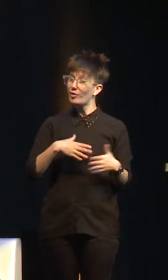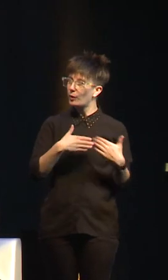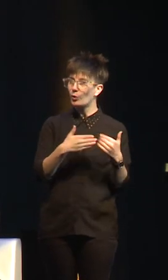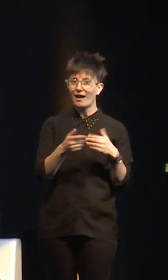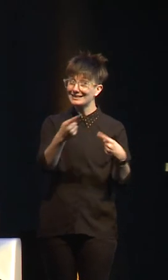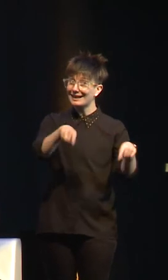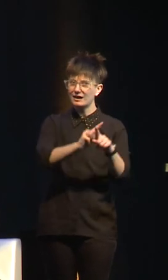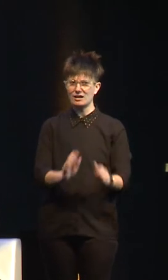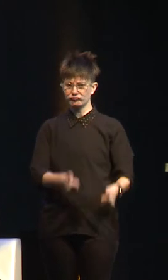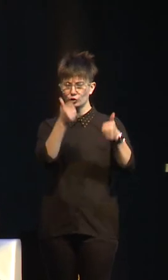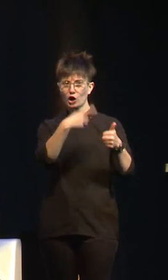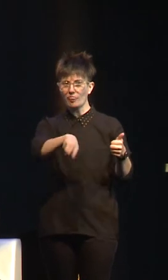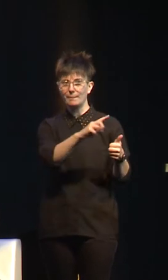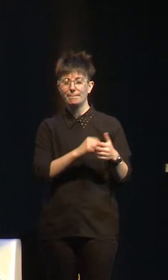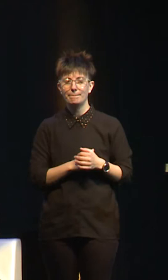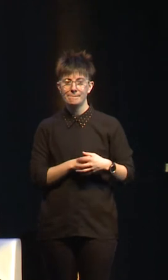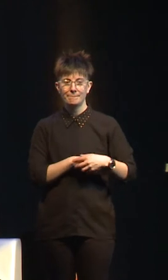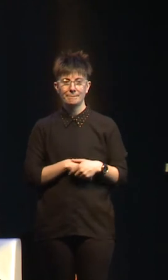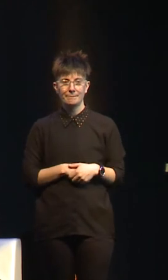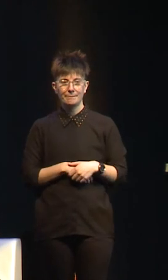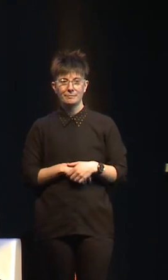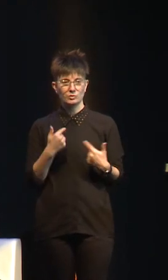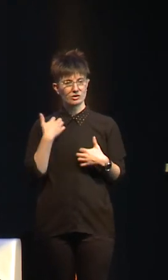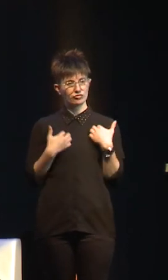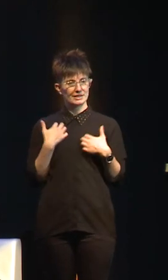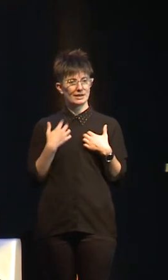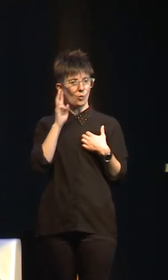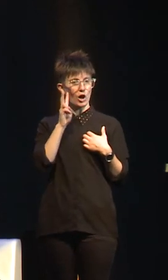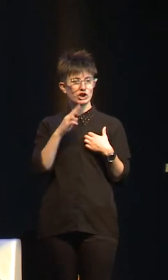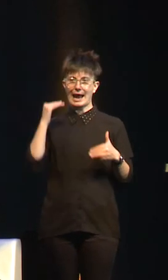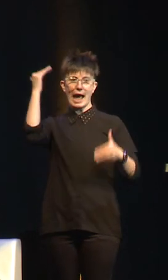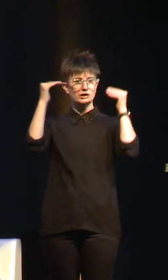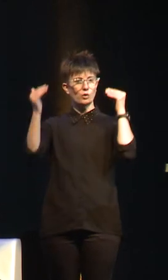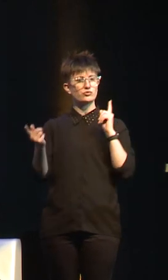it was really interesting watching the response of adults to the idea that kids were going